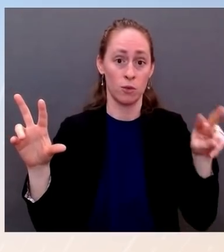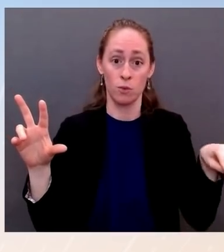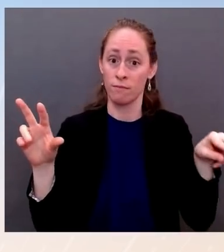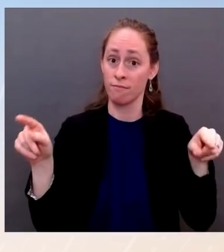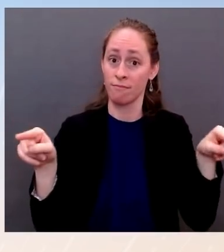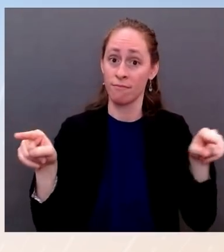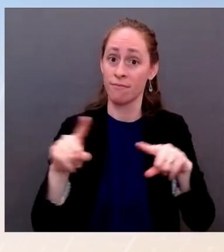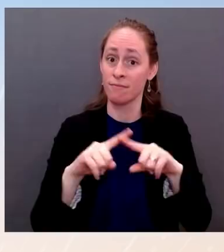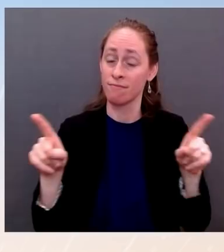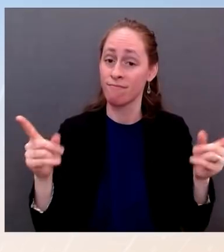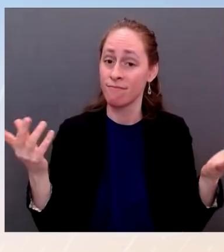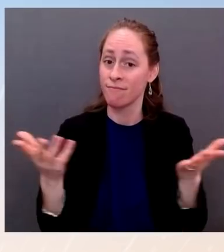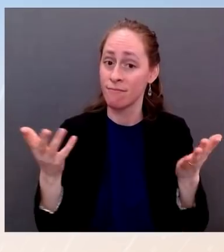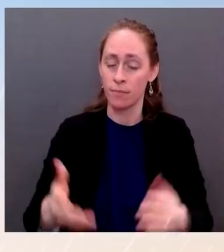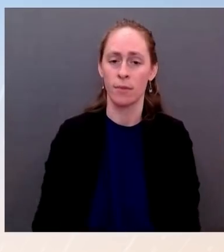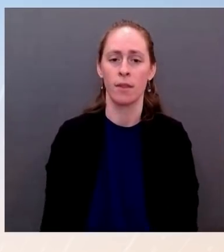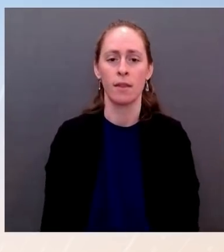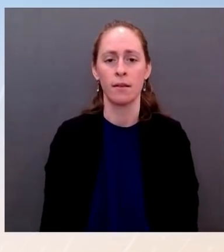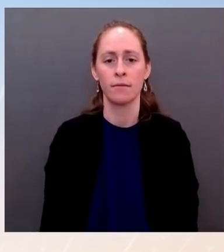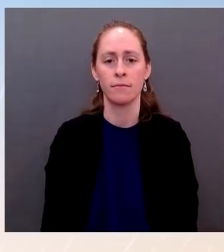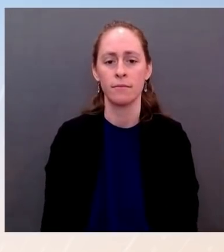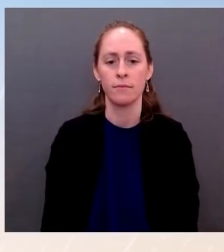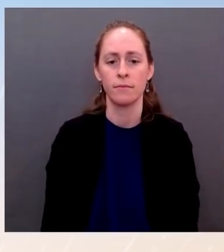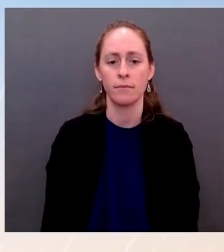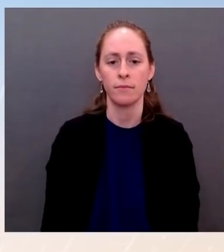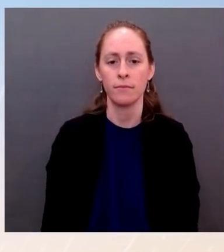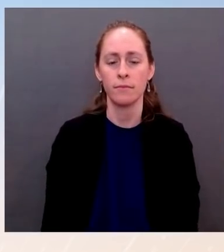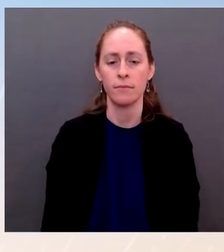about a hidden thing, stuff that couldn't be seen.